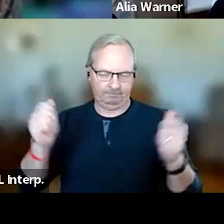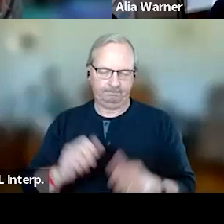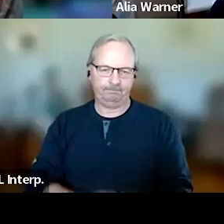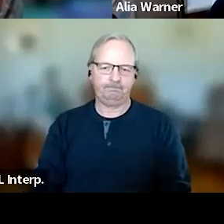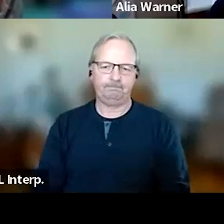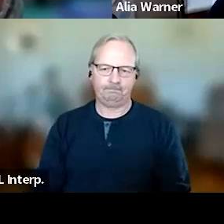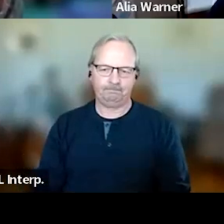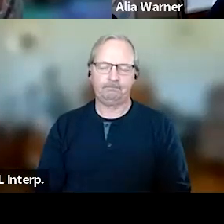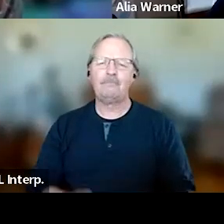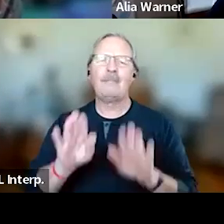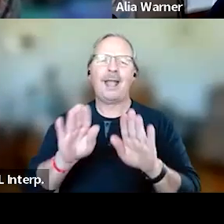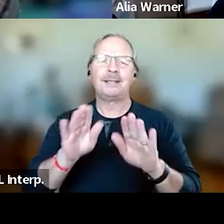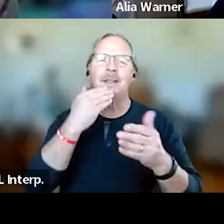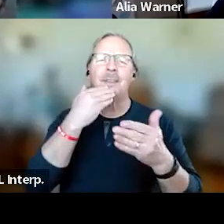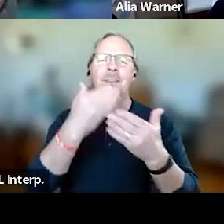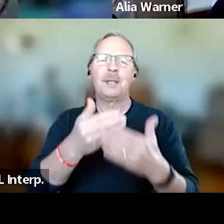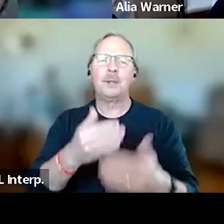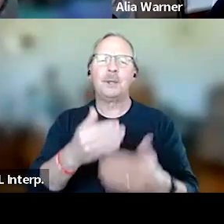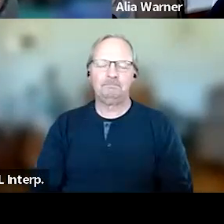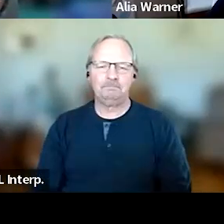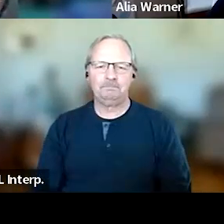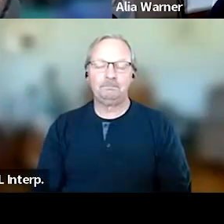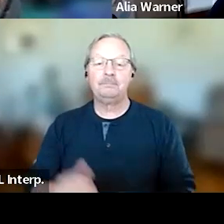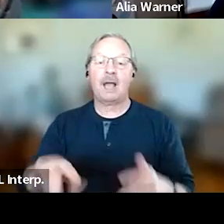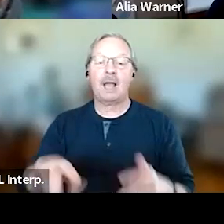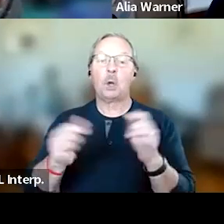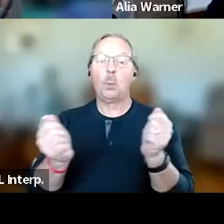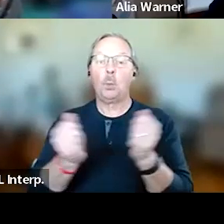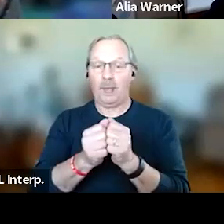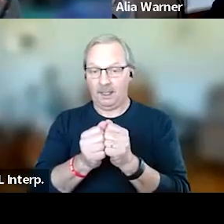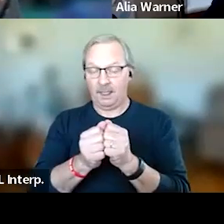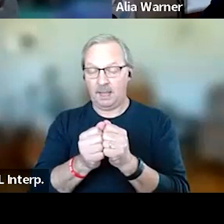Excellent, thank you. So I'll start with some of the main questions